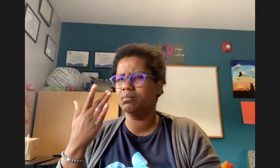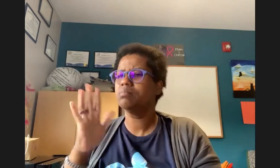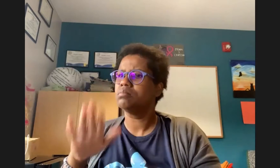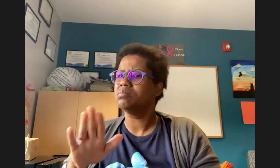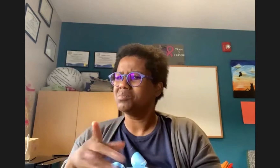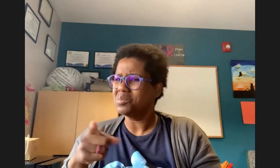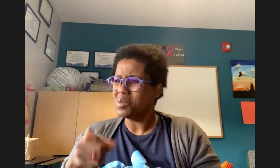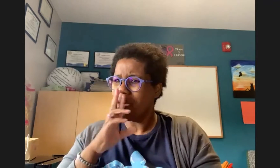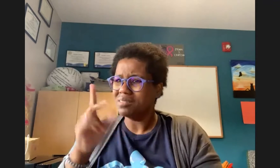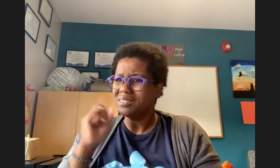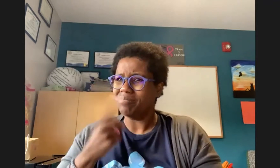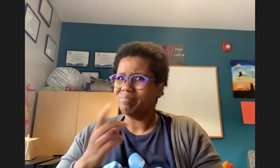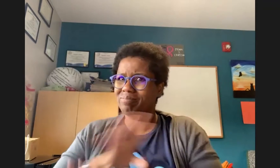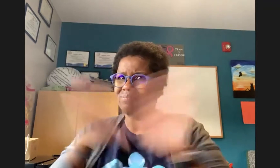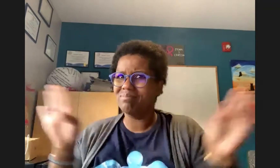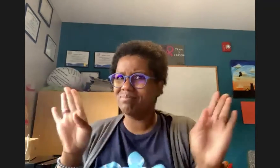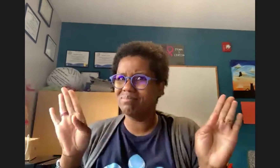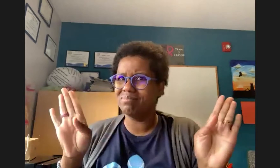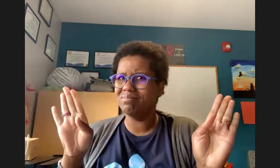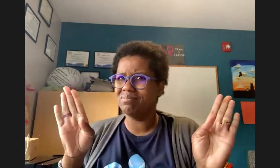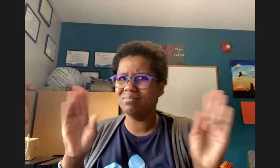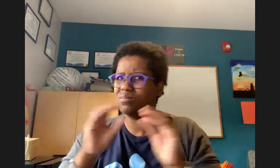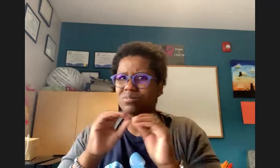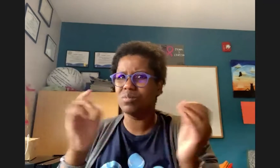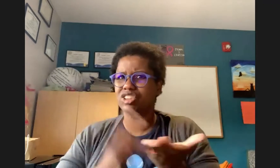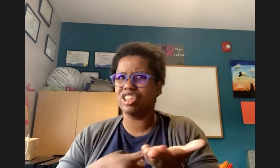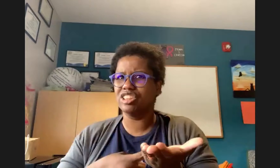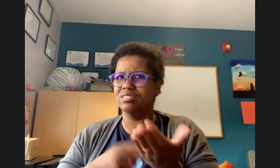And they said, "Look, you're Deaf. That's it. No discussion."